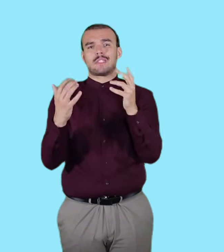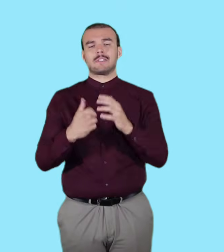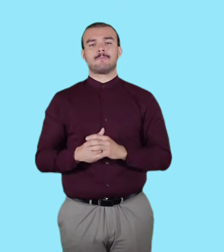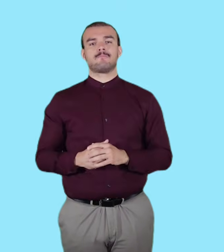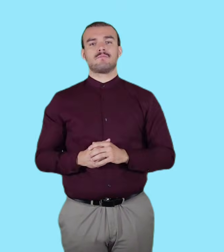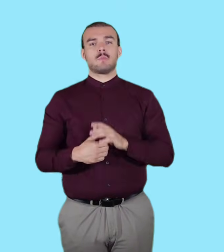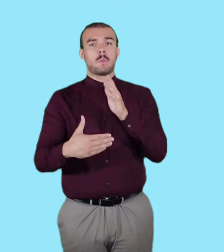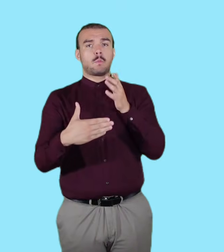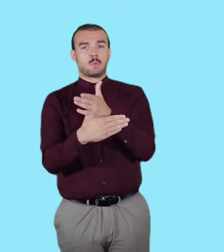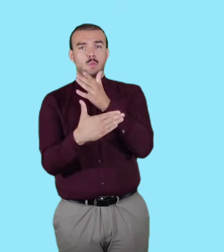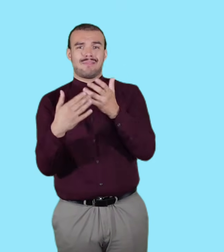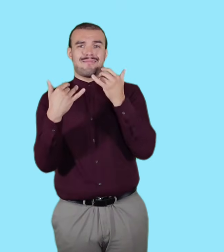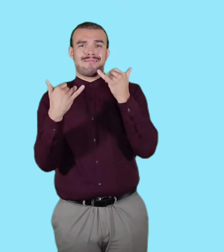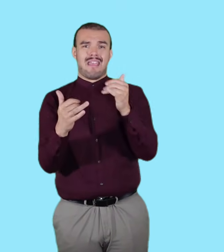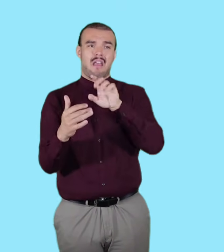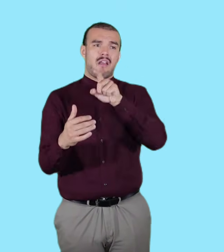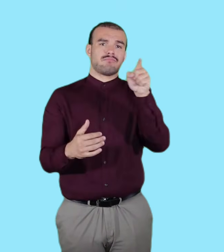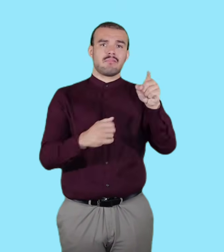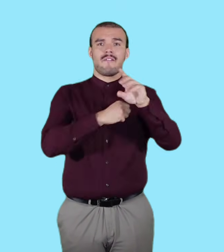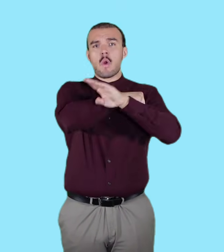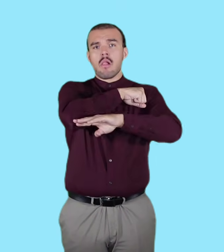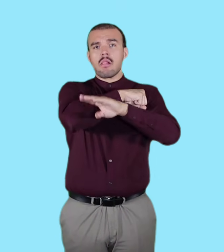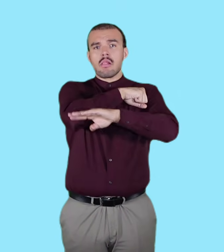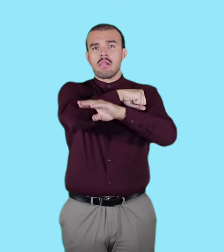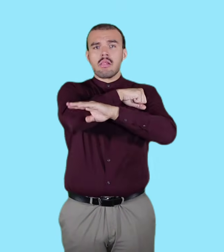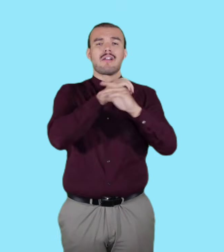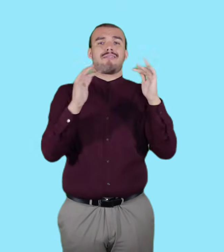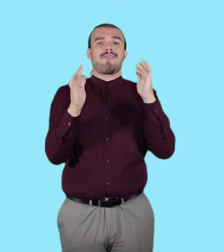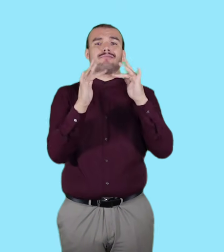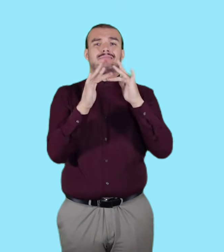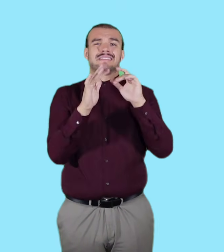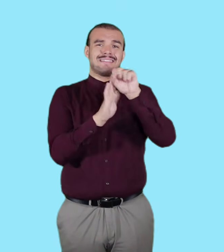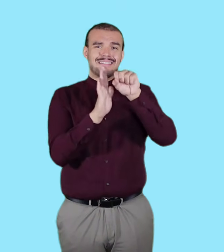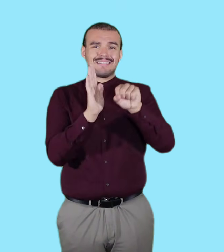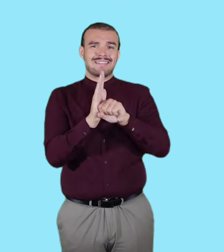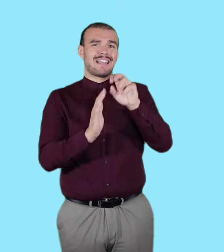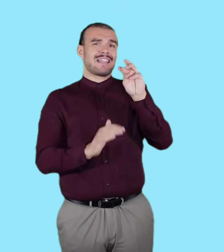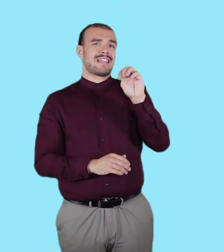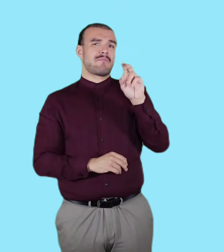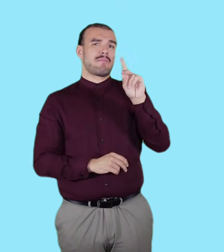Between now and the fall, you can contact your state Medicaid agency